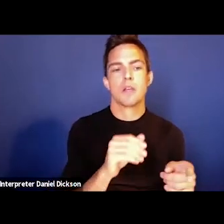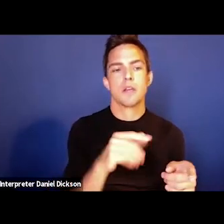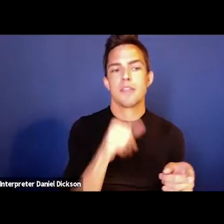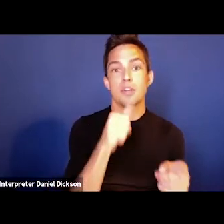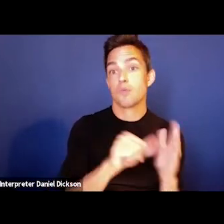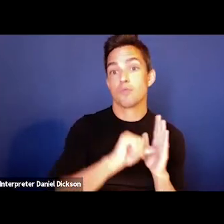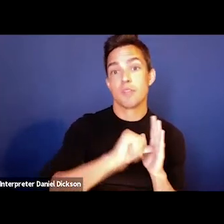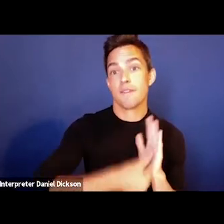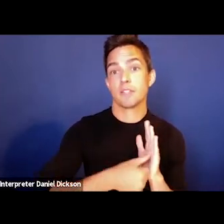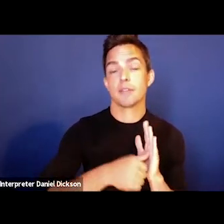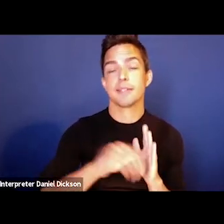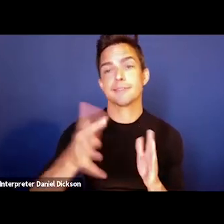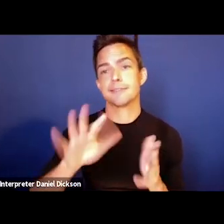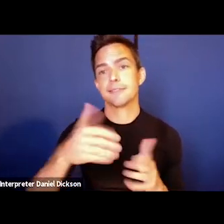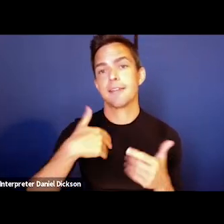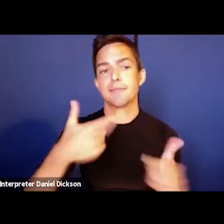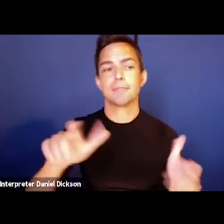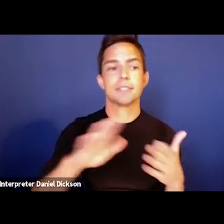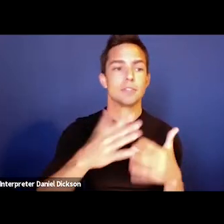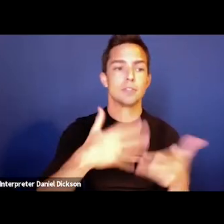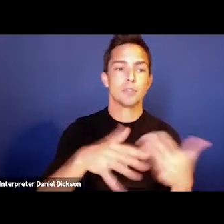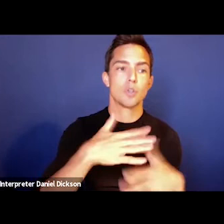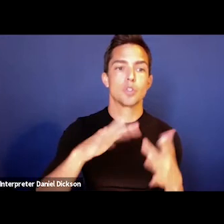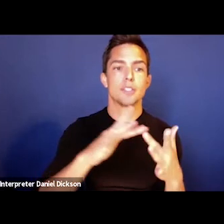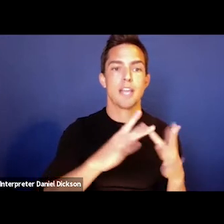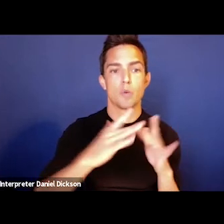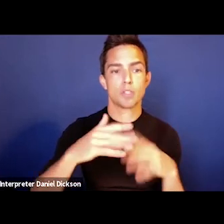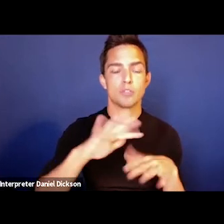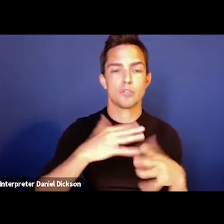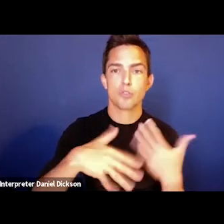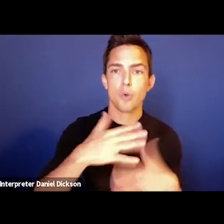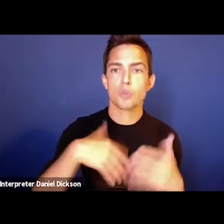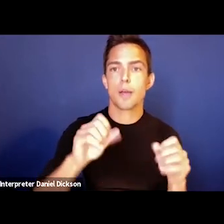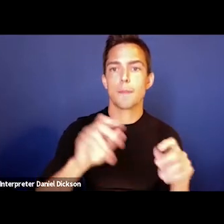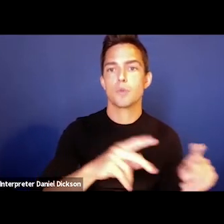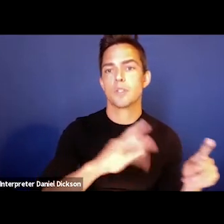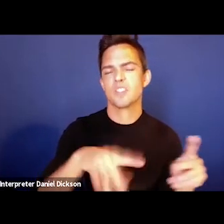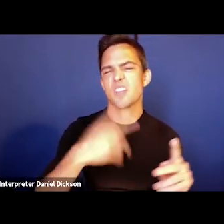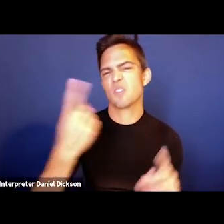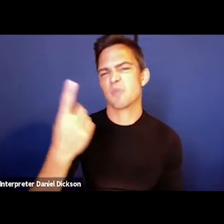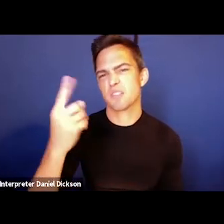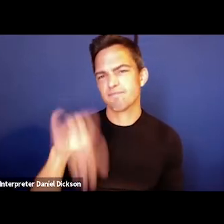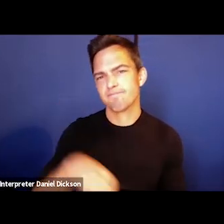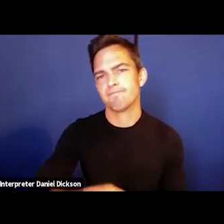kind of having big social networks and social opportunities so that was something okay so then